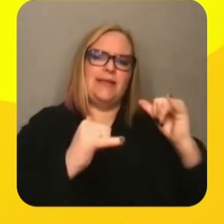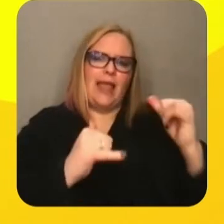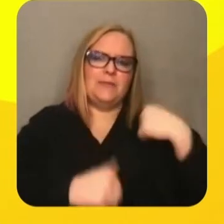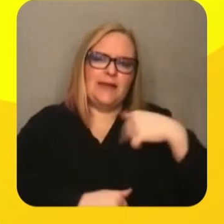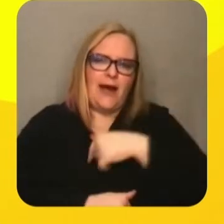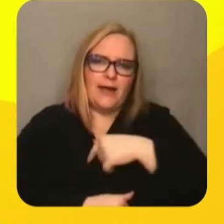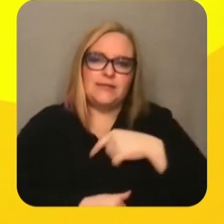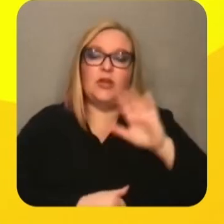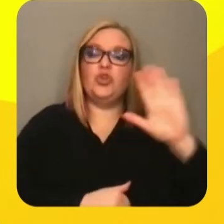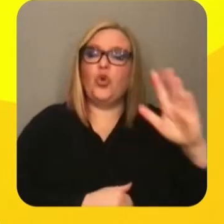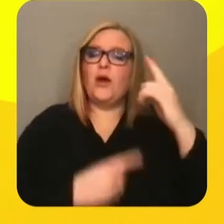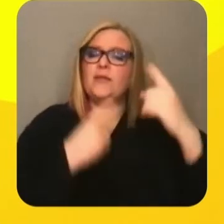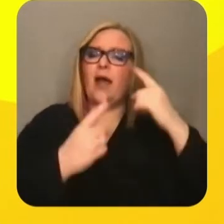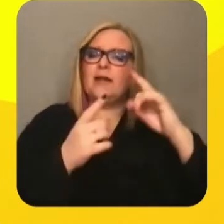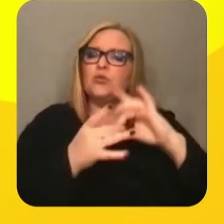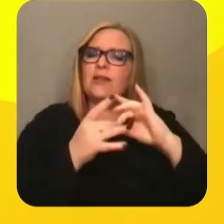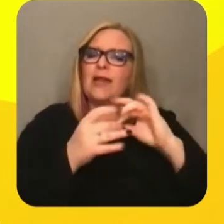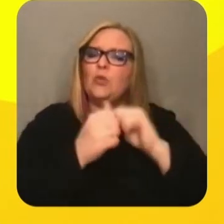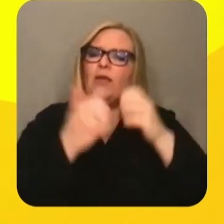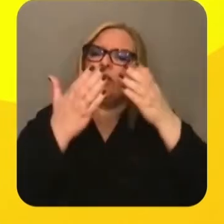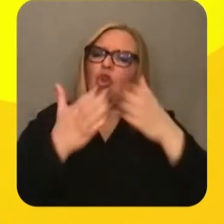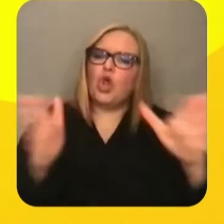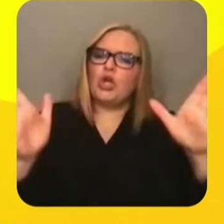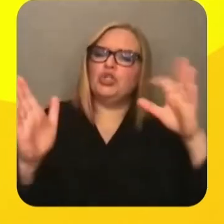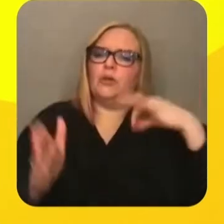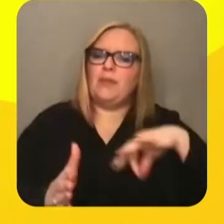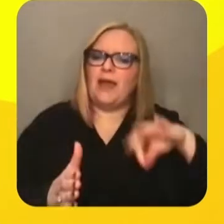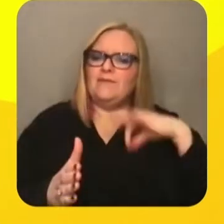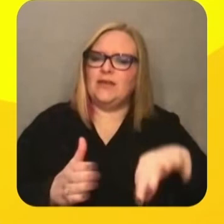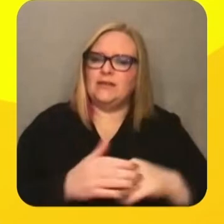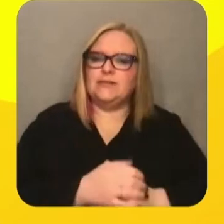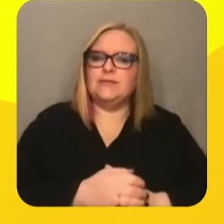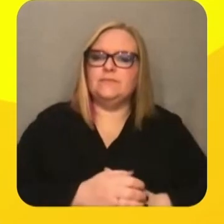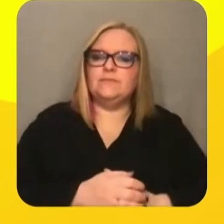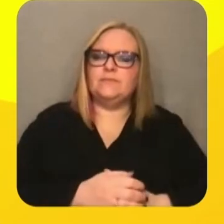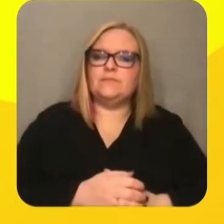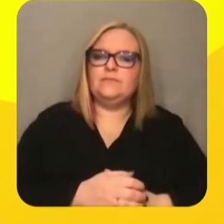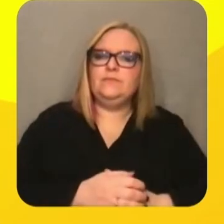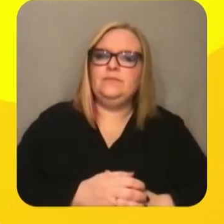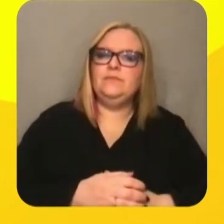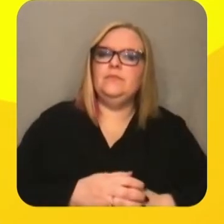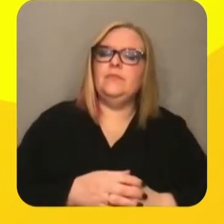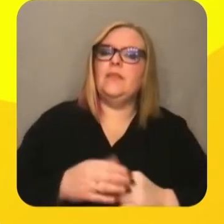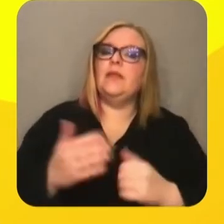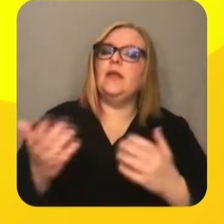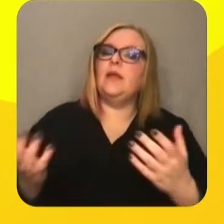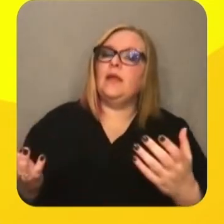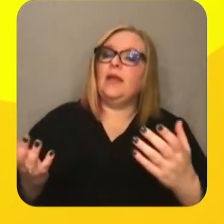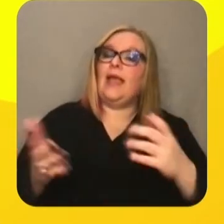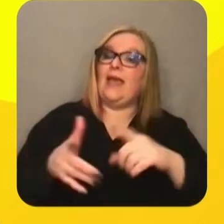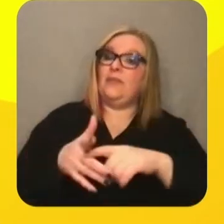the larger benefits of this collective work as well? Well, I think at the beginning standards help